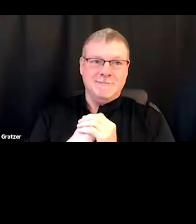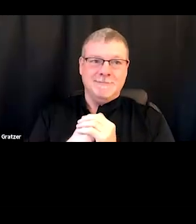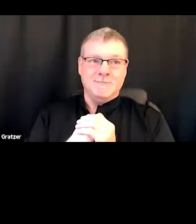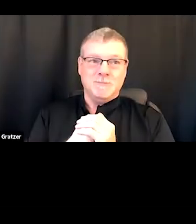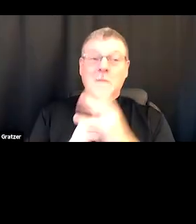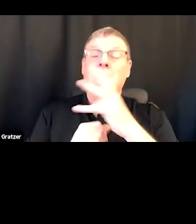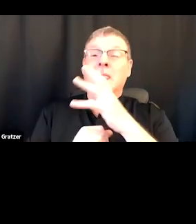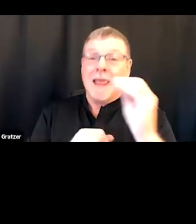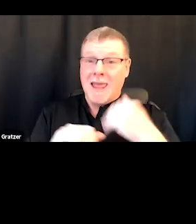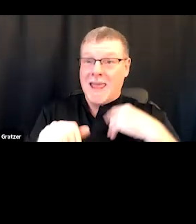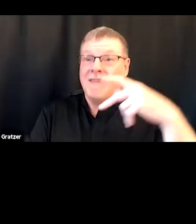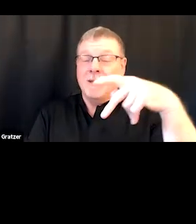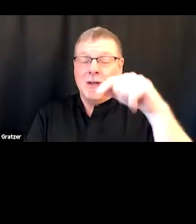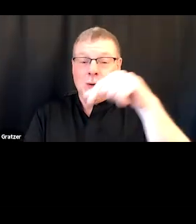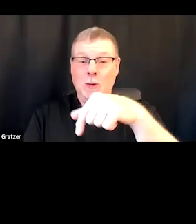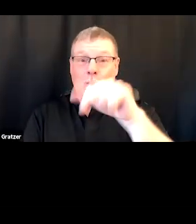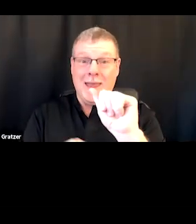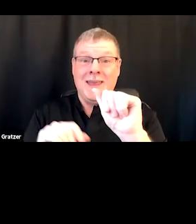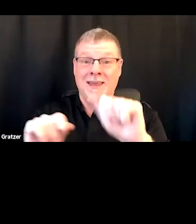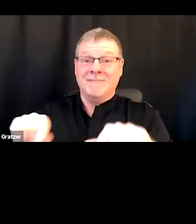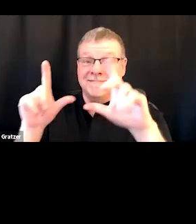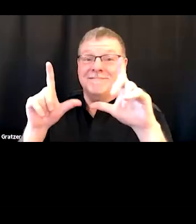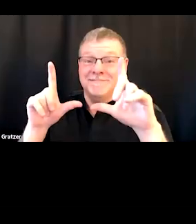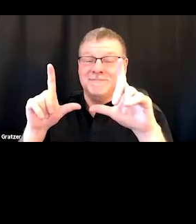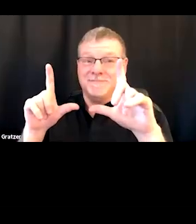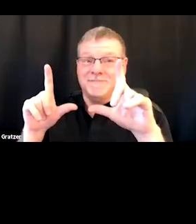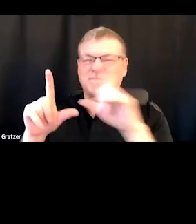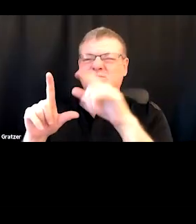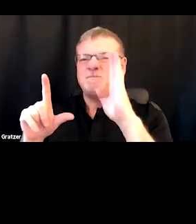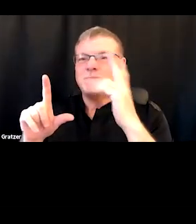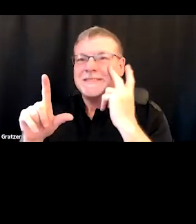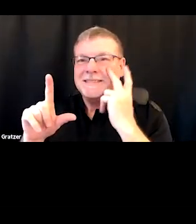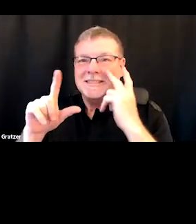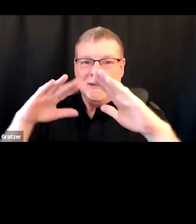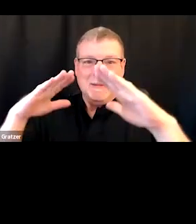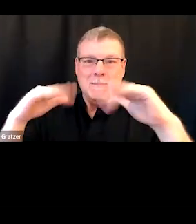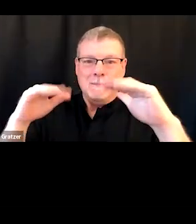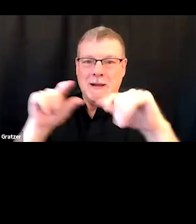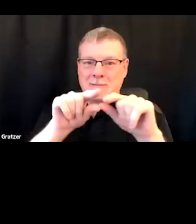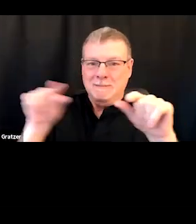And we do have a Q&A pod, you also will see that icon at the bottom of your screen.